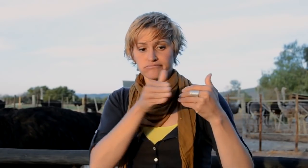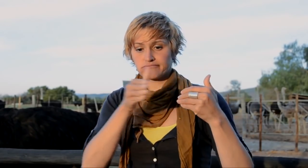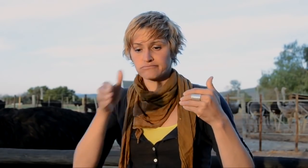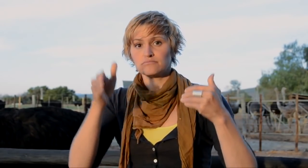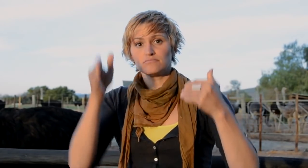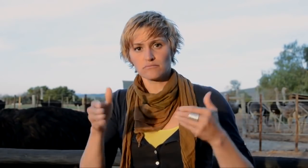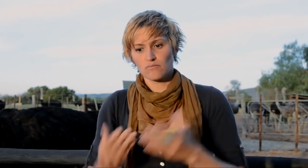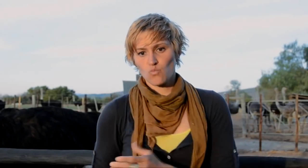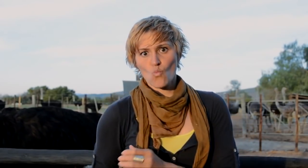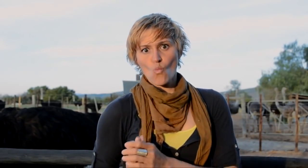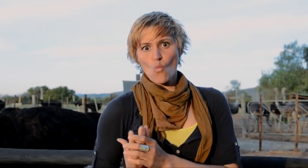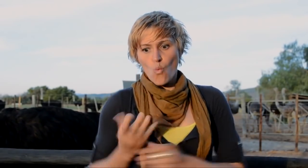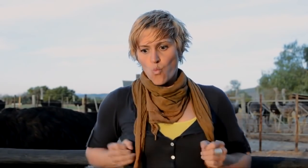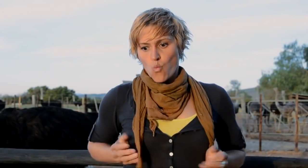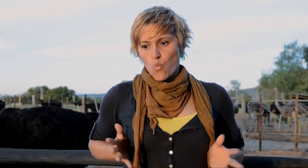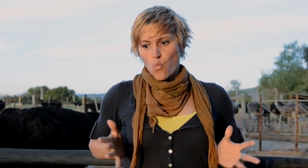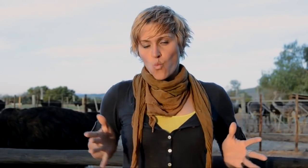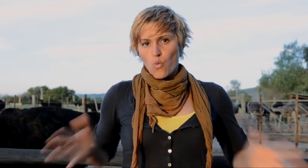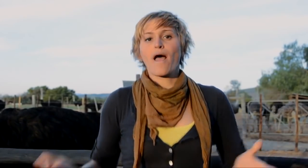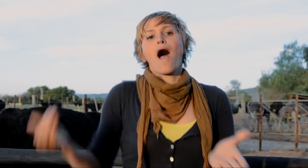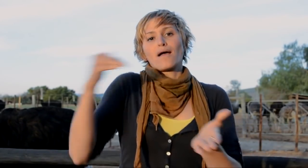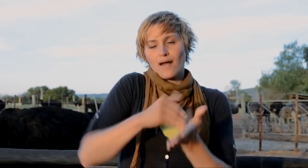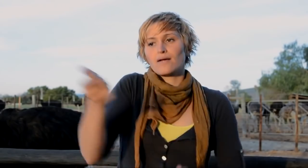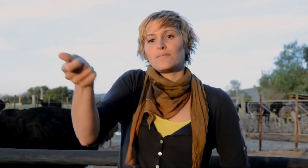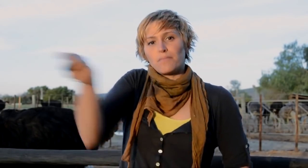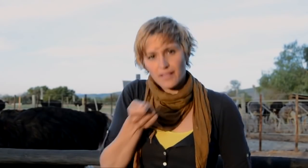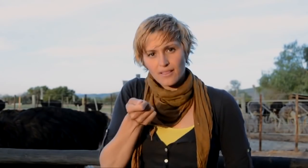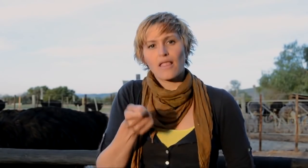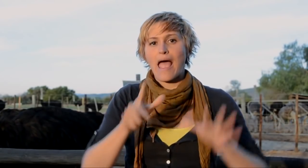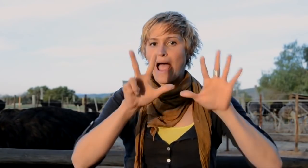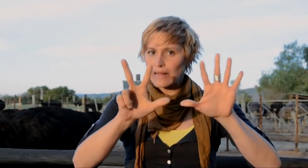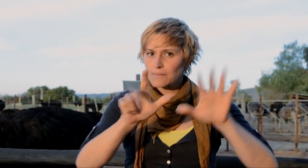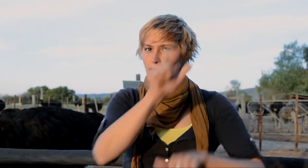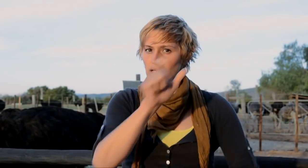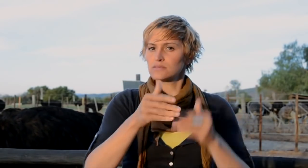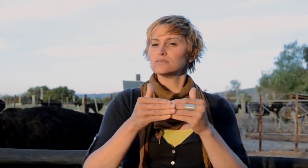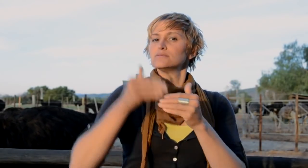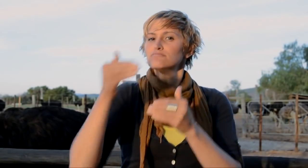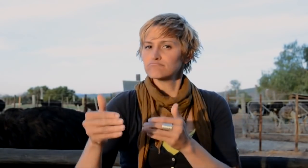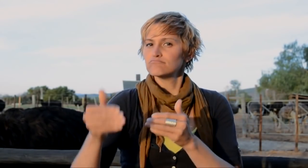and when the feathers grow back, they can be plucked again in 8 months.